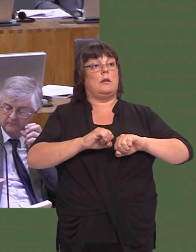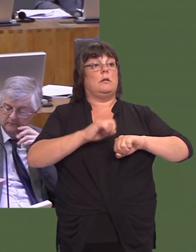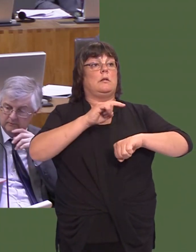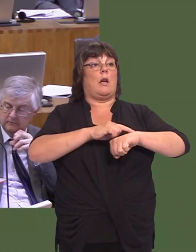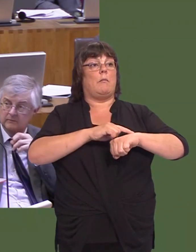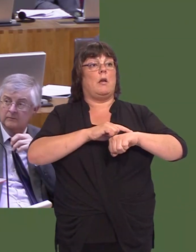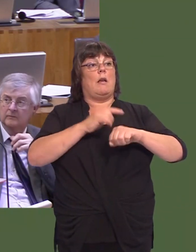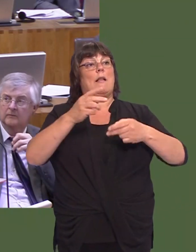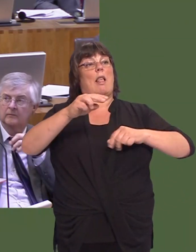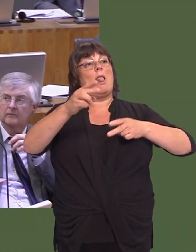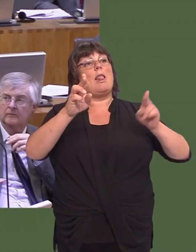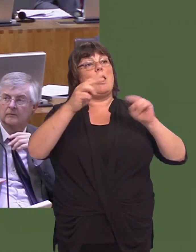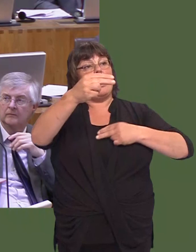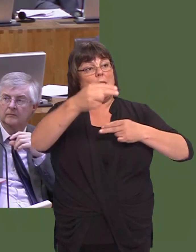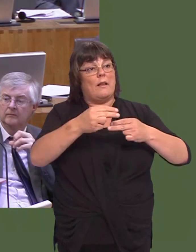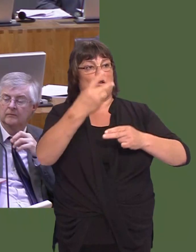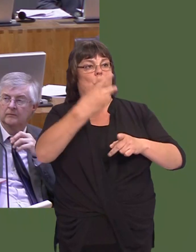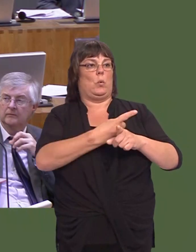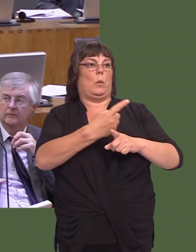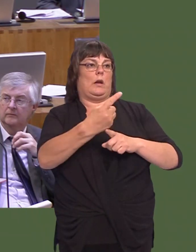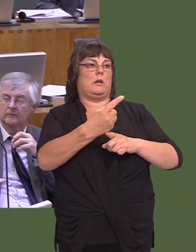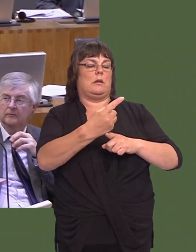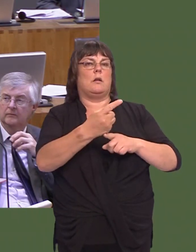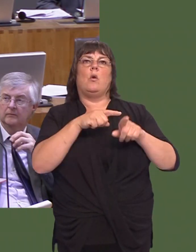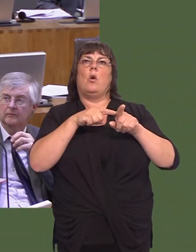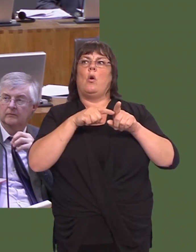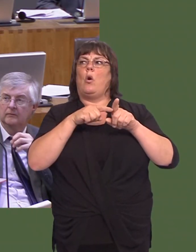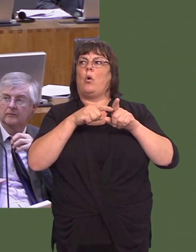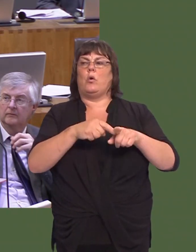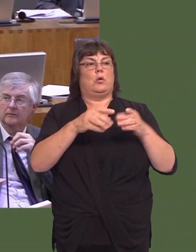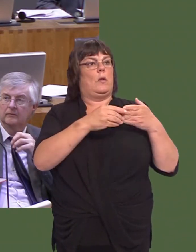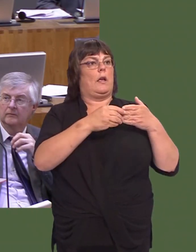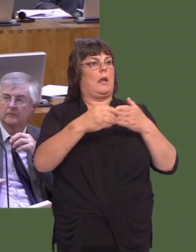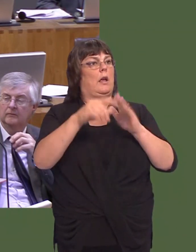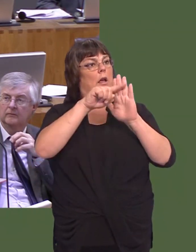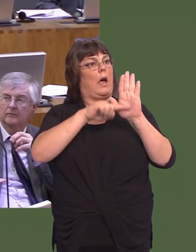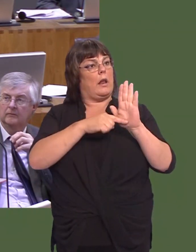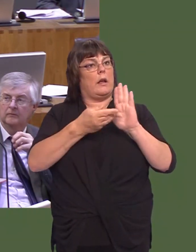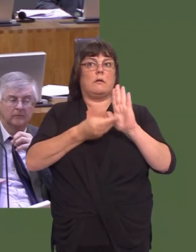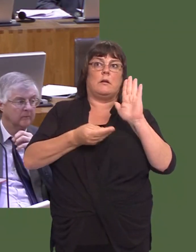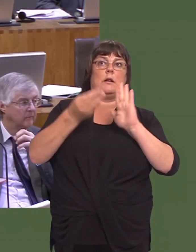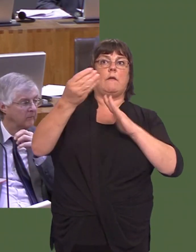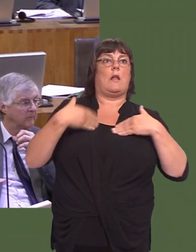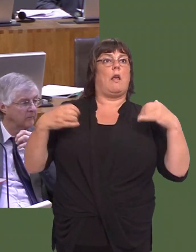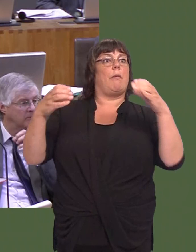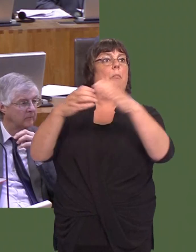AMD is now under a fortnightóof course, the guidelines that have been given to the health